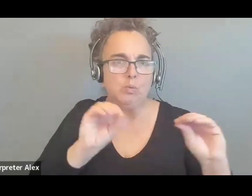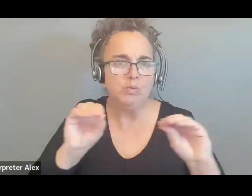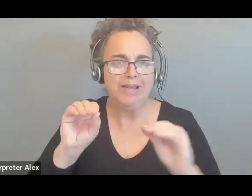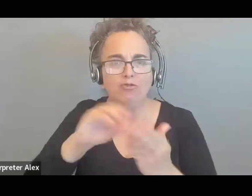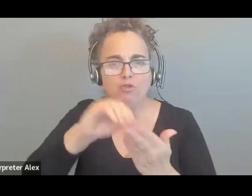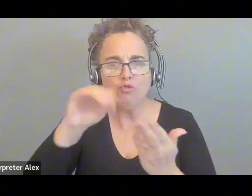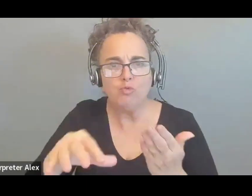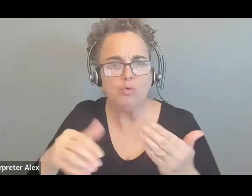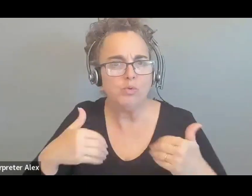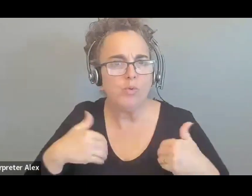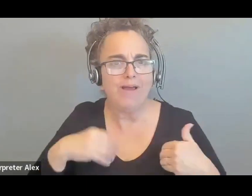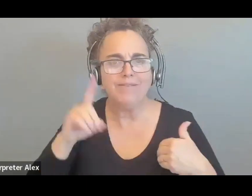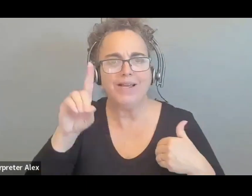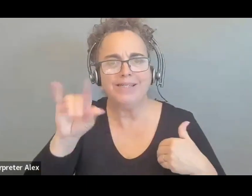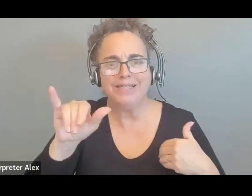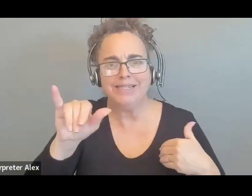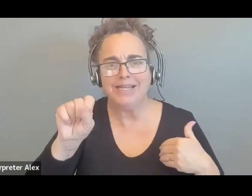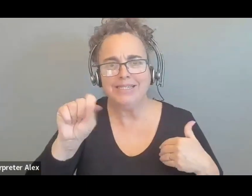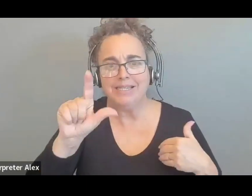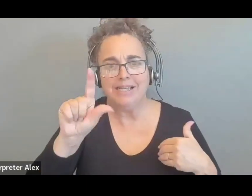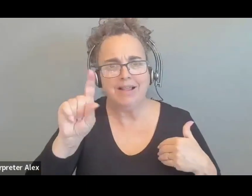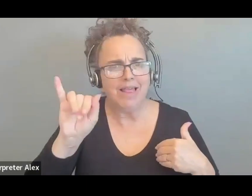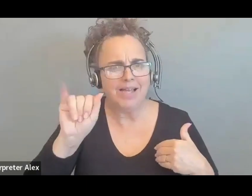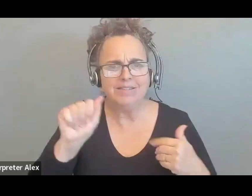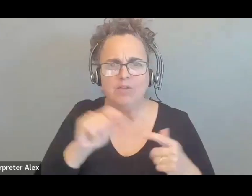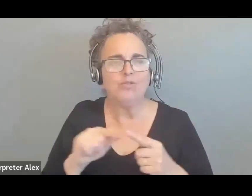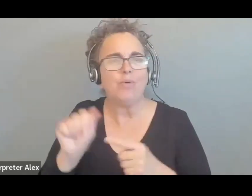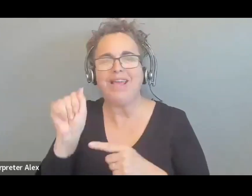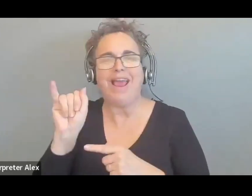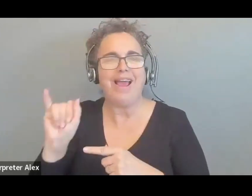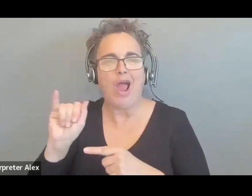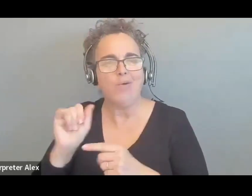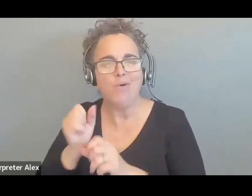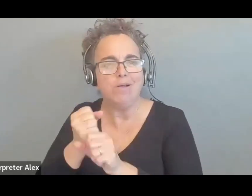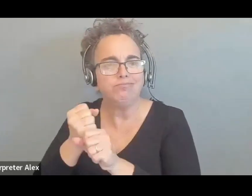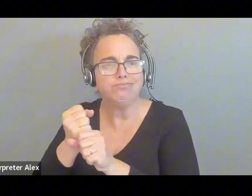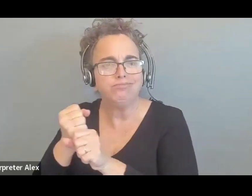And the AI tool would make songs out of it because they did research that